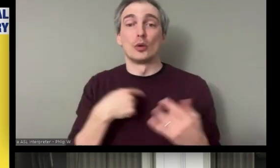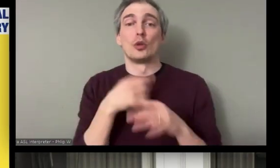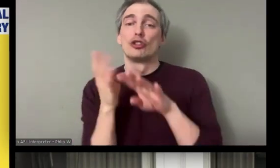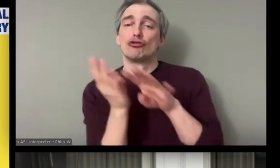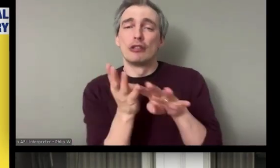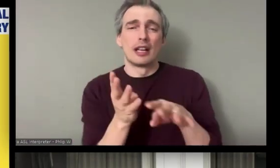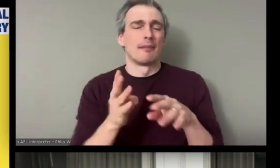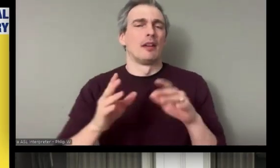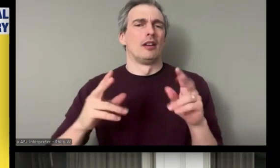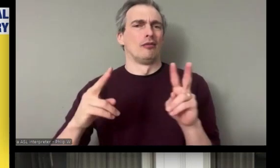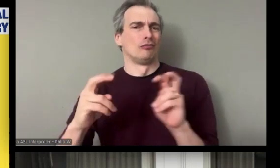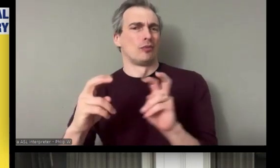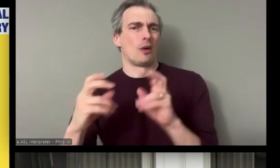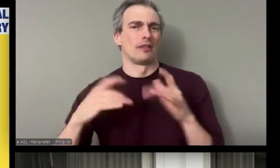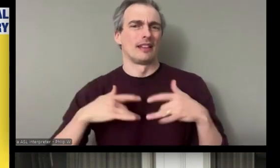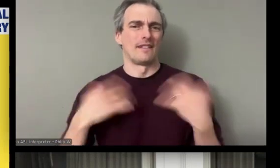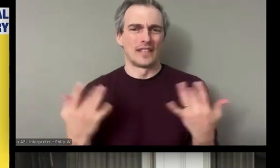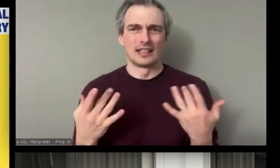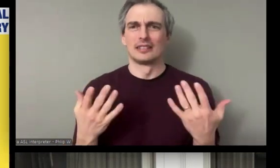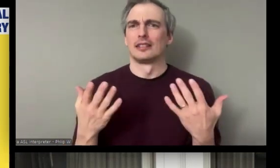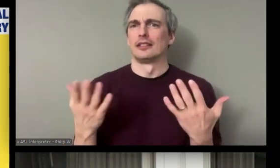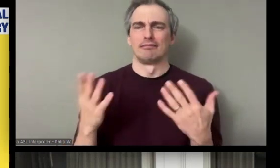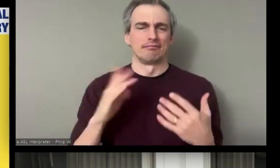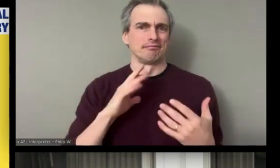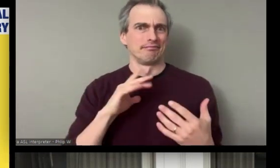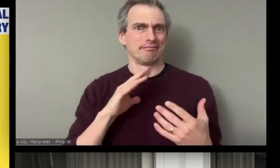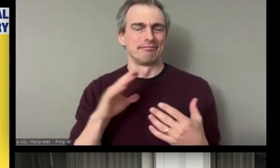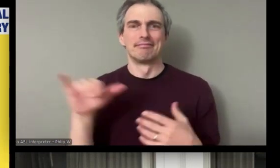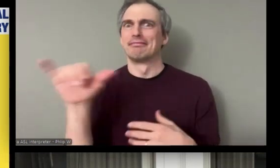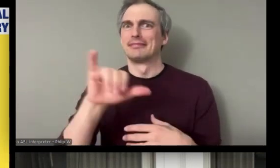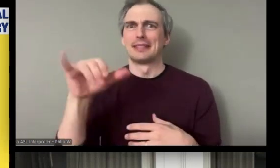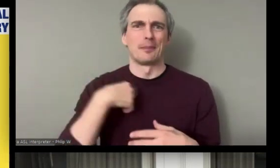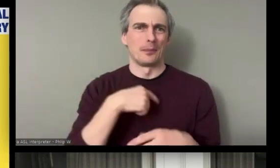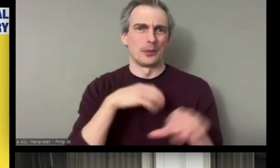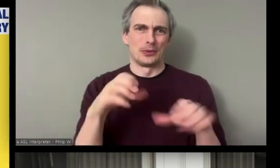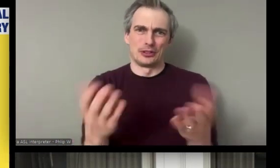here in New York City -- we did the same thing with the events in virtual reality.